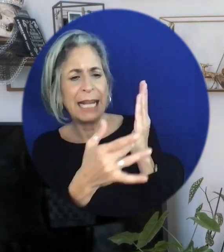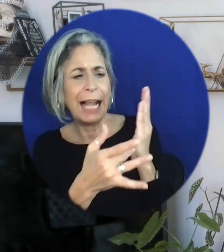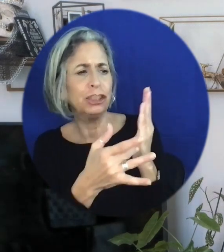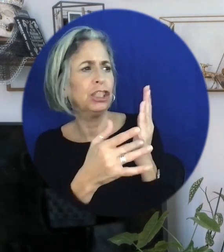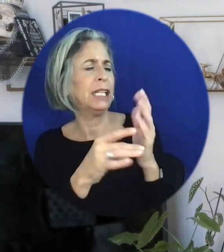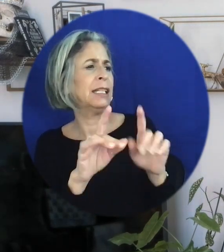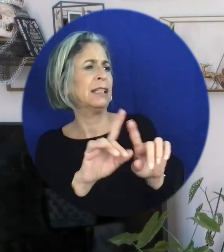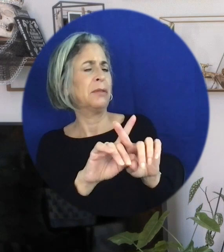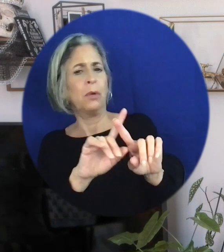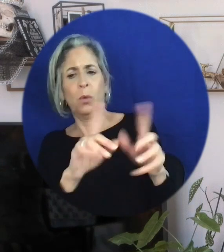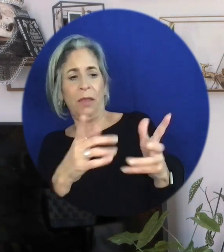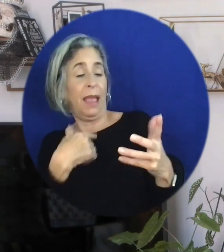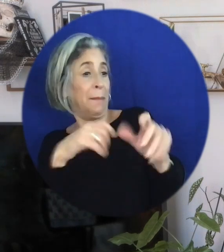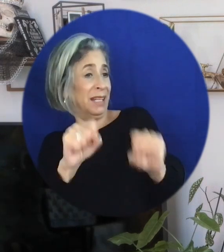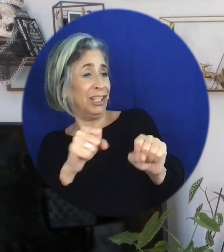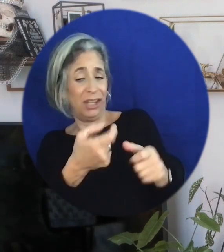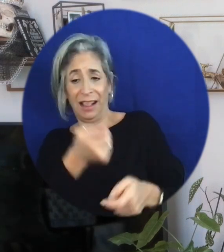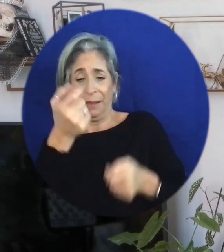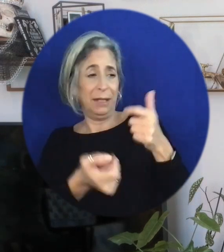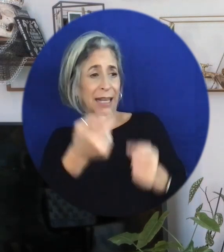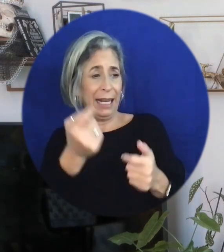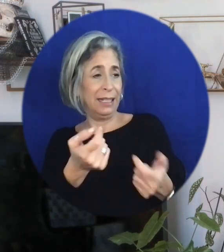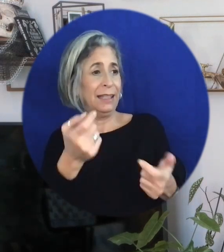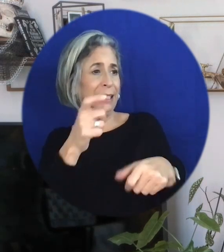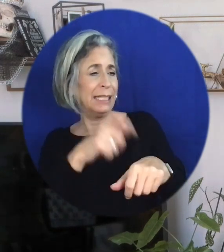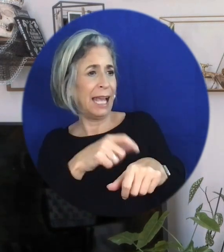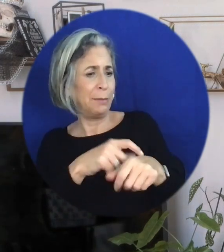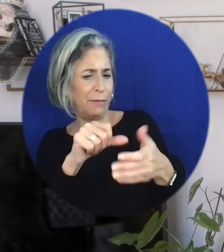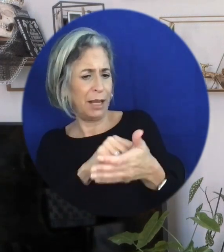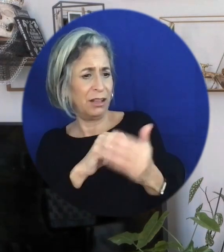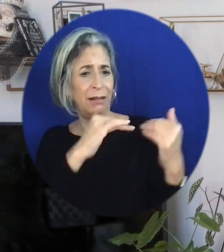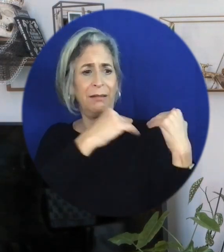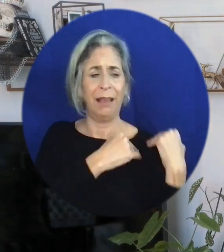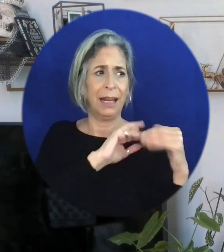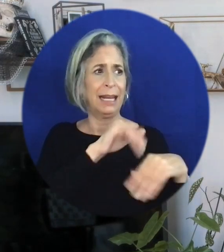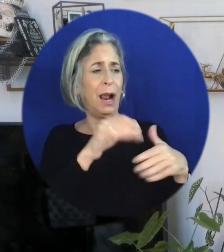like Incremental Static Regeneration that could potentially eliminate load times for pages that heavily rely